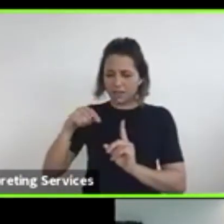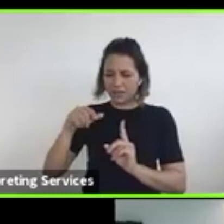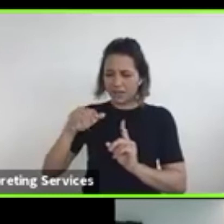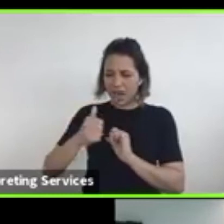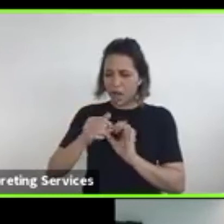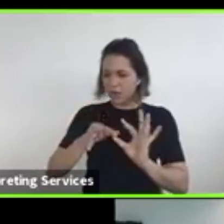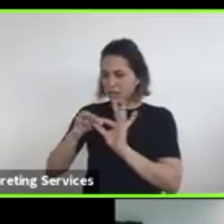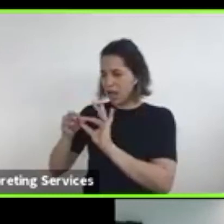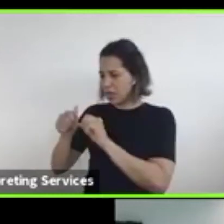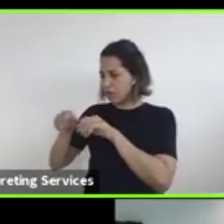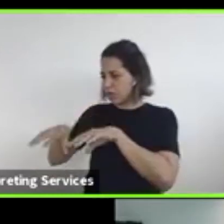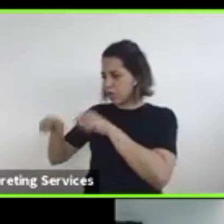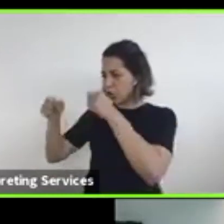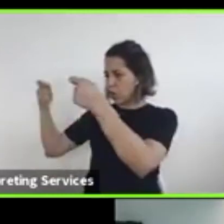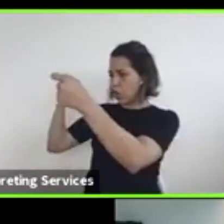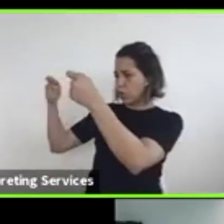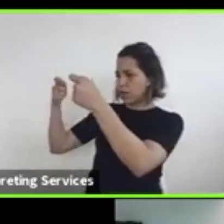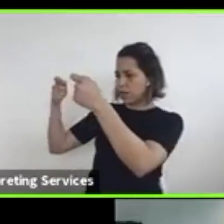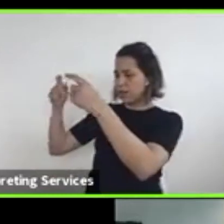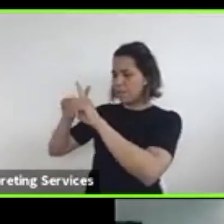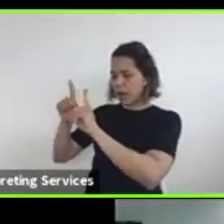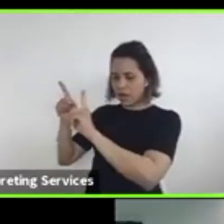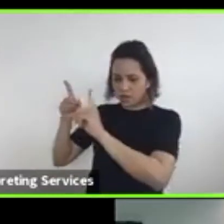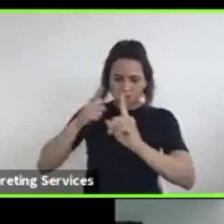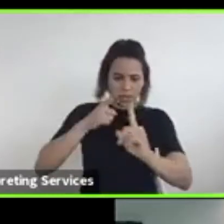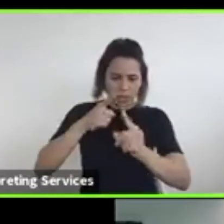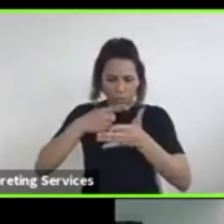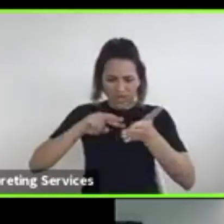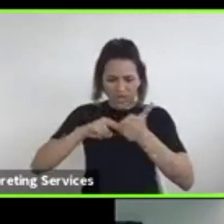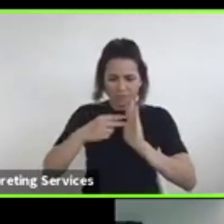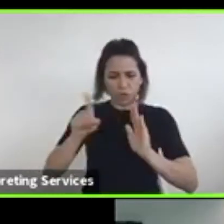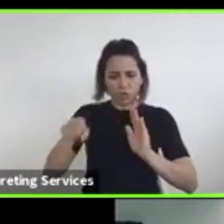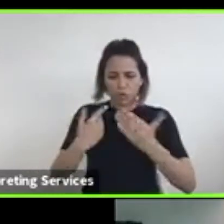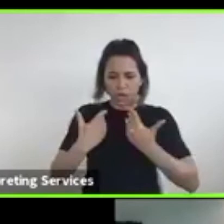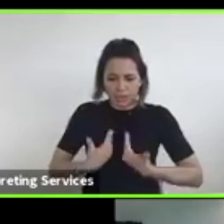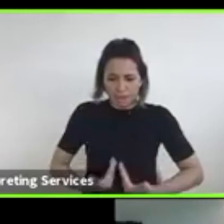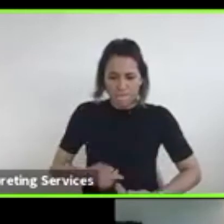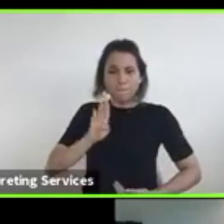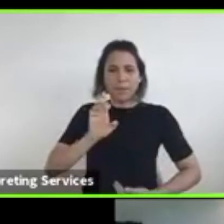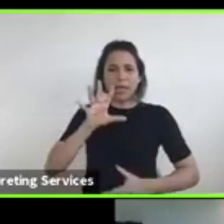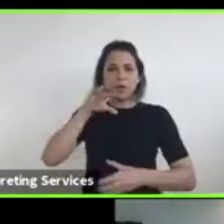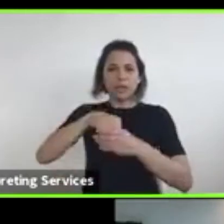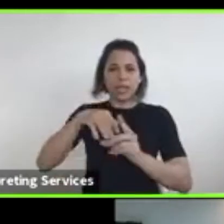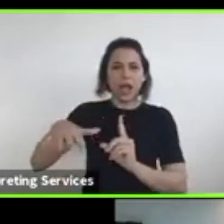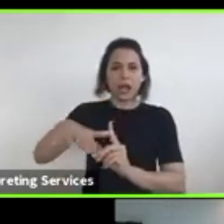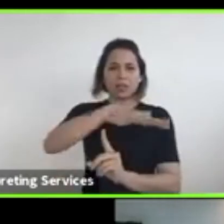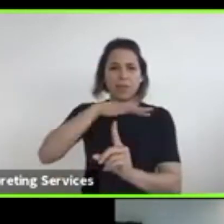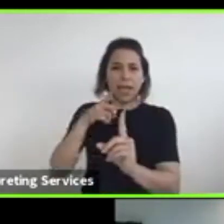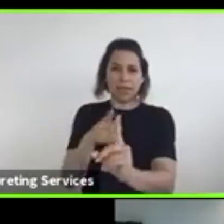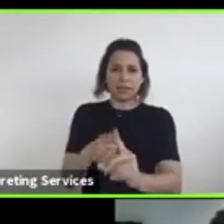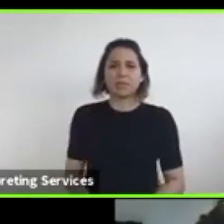IN A SPACE? AND I THINK, WHEN -- I -- I STARTED